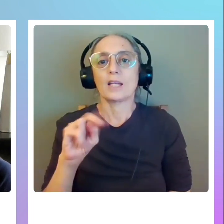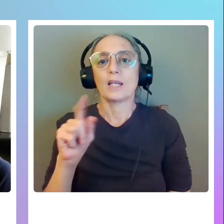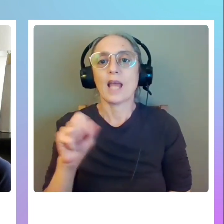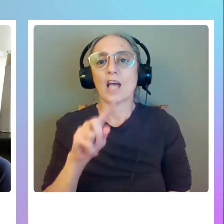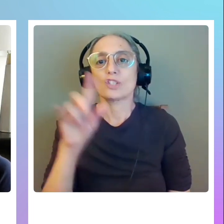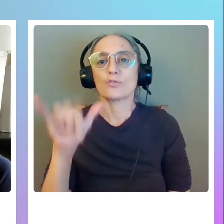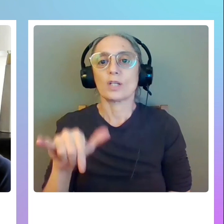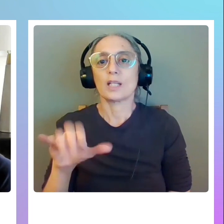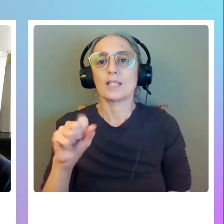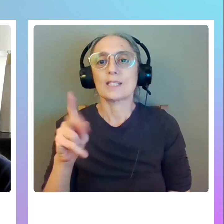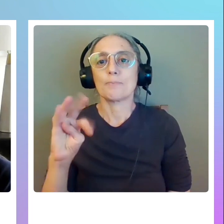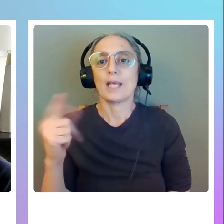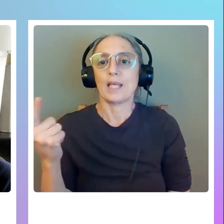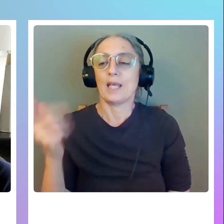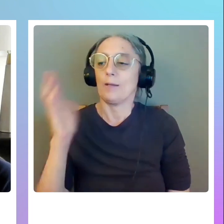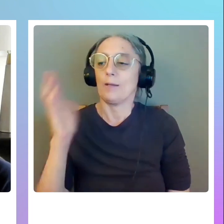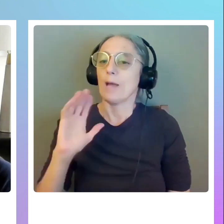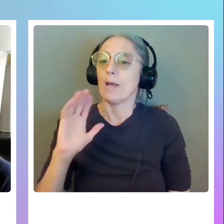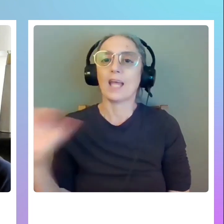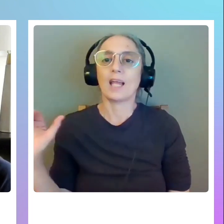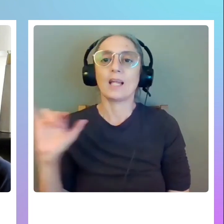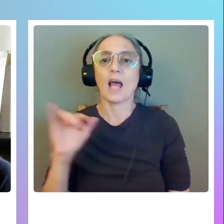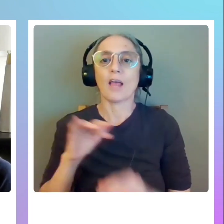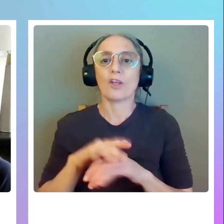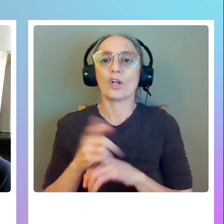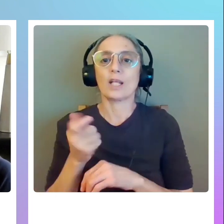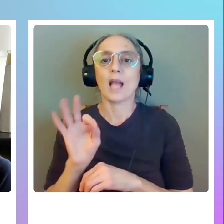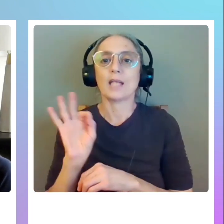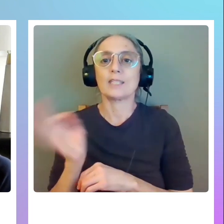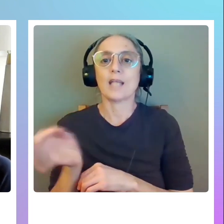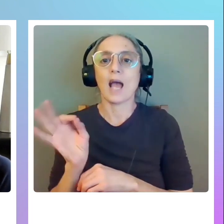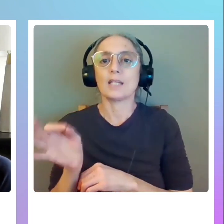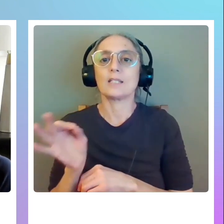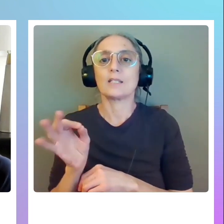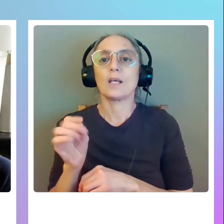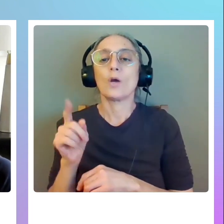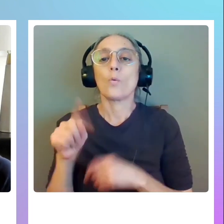back in like the early 90s, when you literally had to train your Dragon